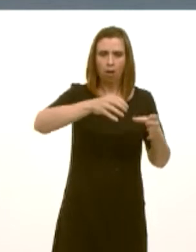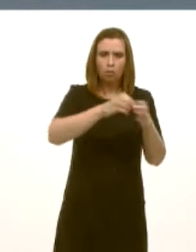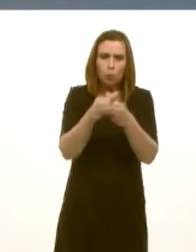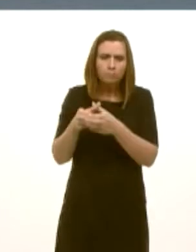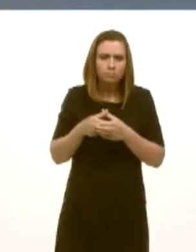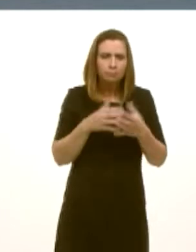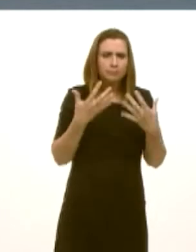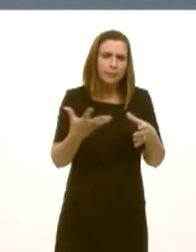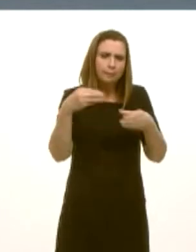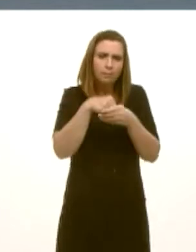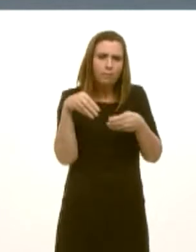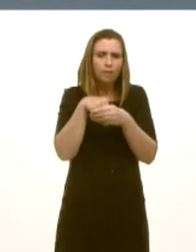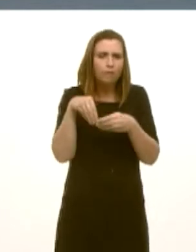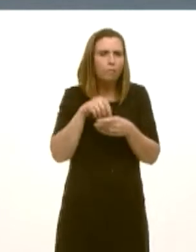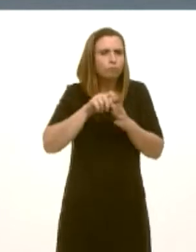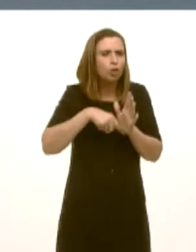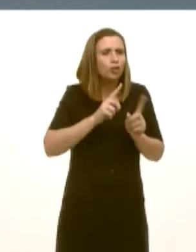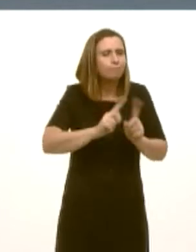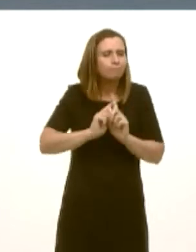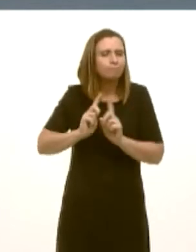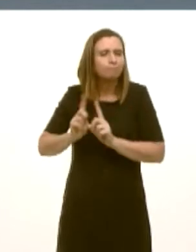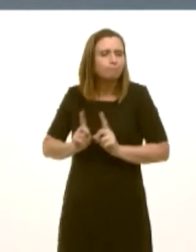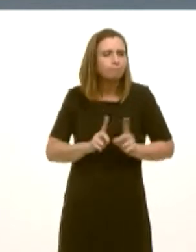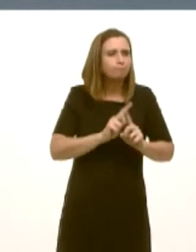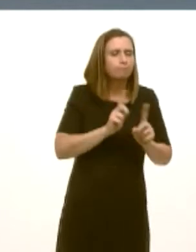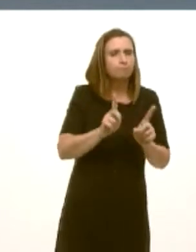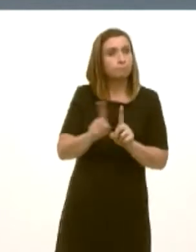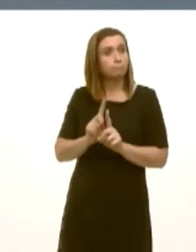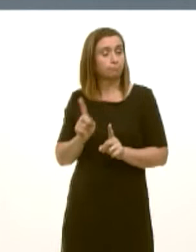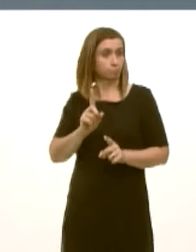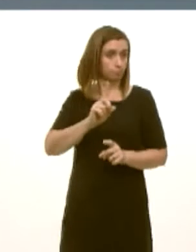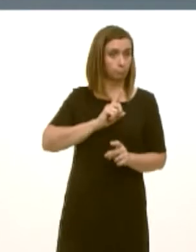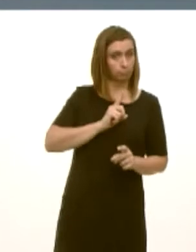For some, it has been the first tentative steps towards taking over works that have